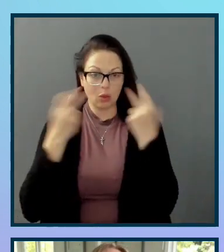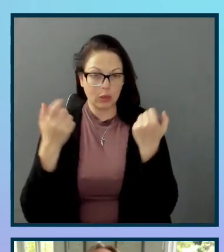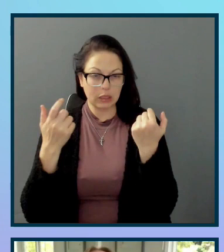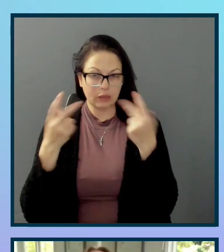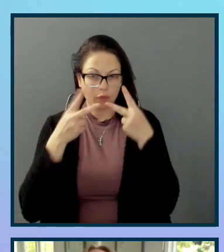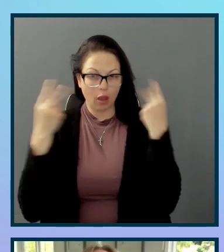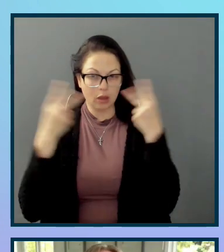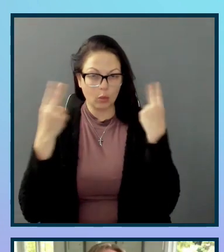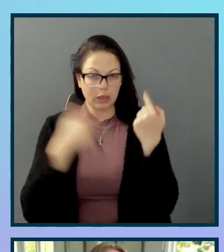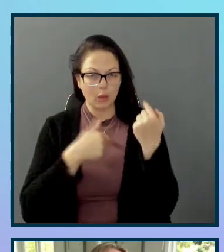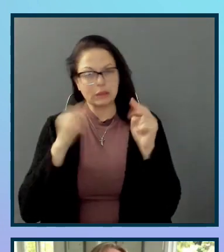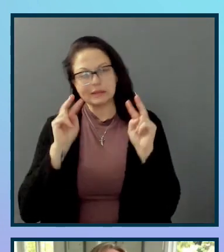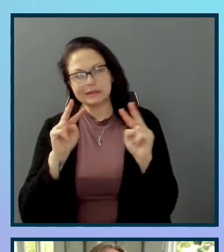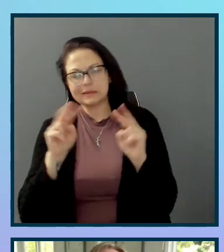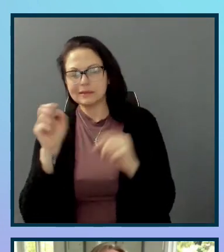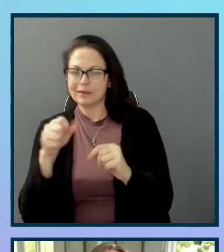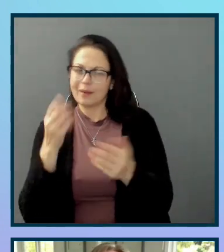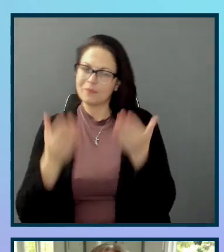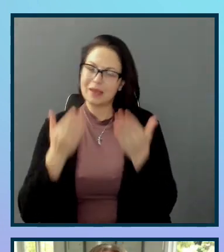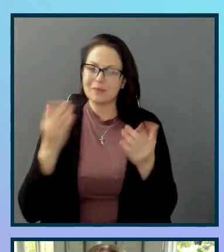"Oh, yeah, maybe it was just too dark."